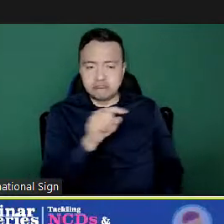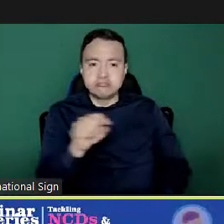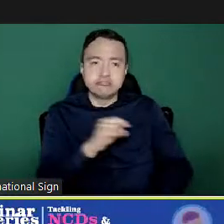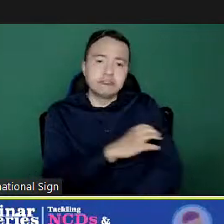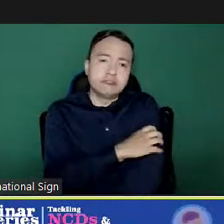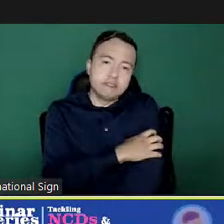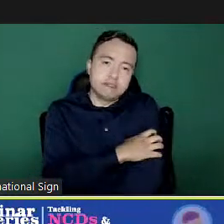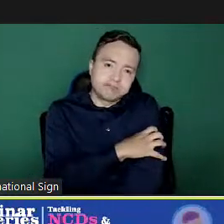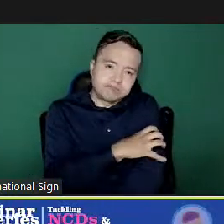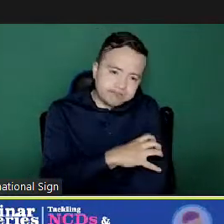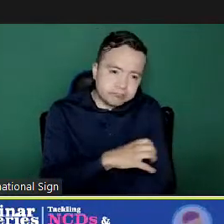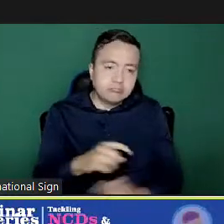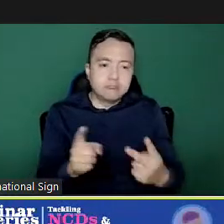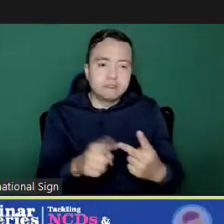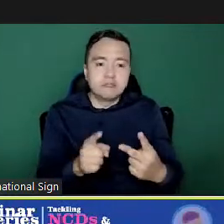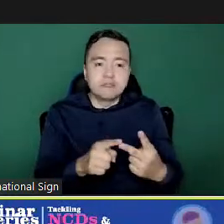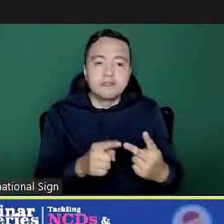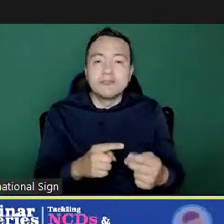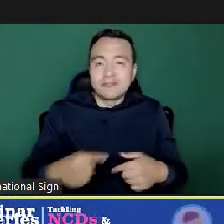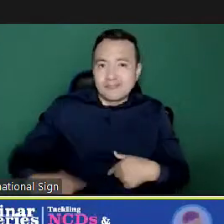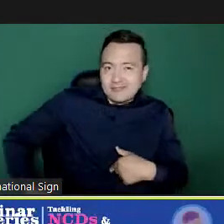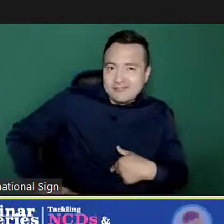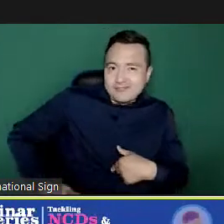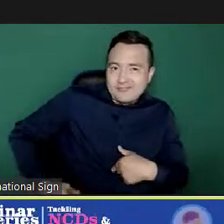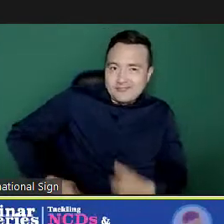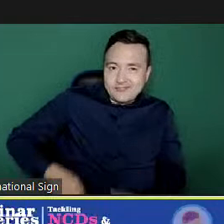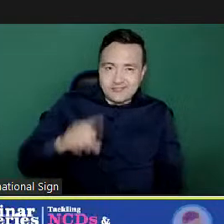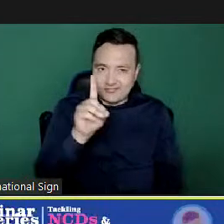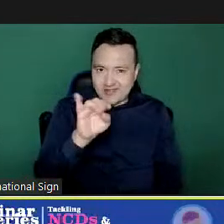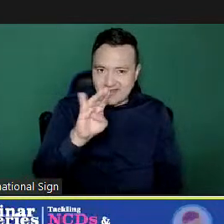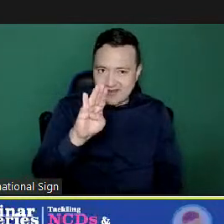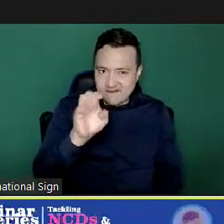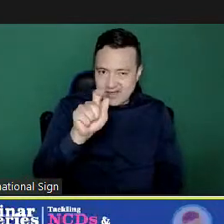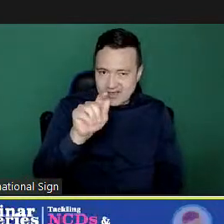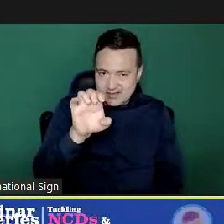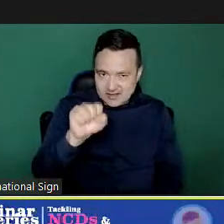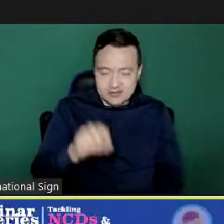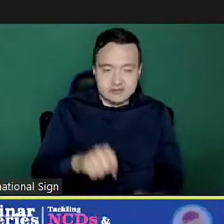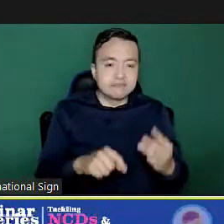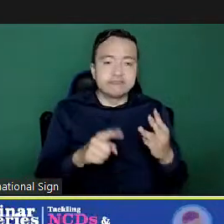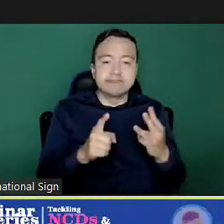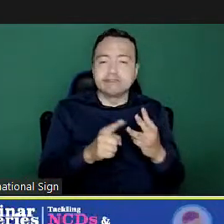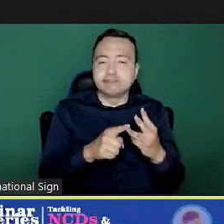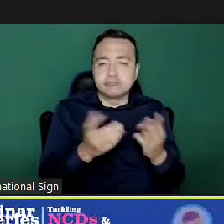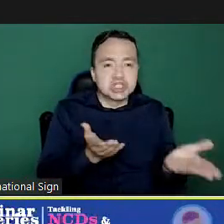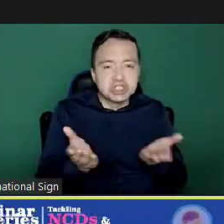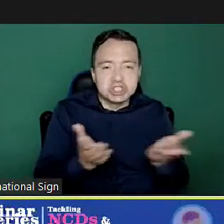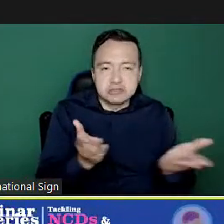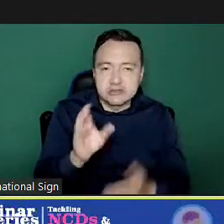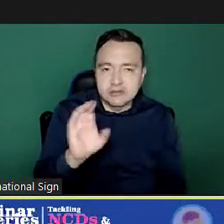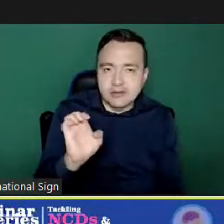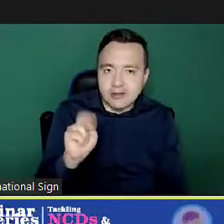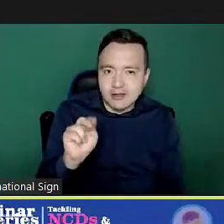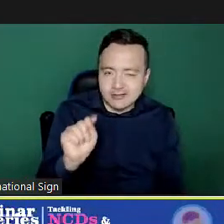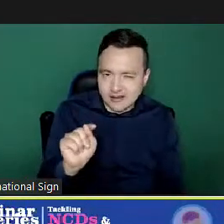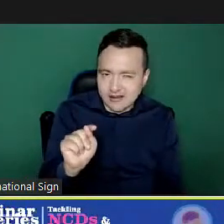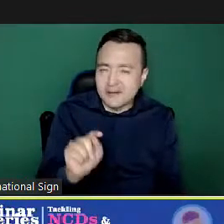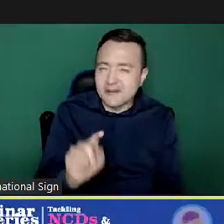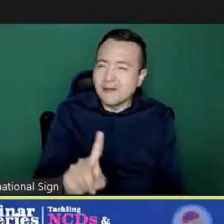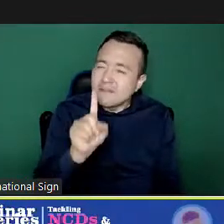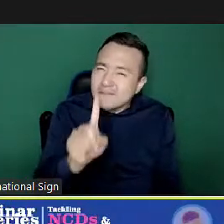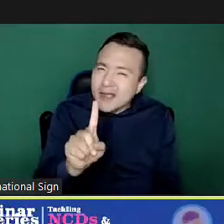health, et cetera -- but even though these are packages, this is not meant to be